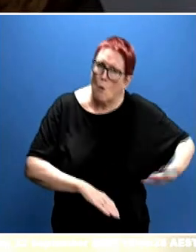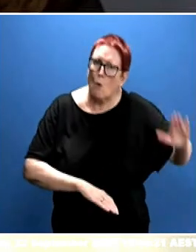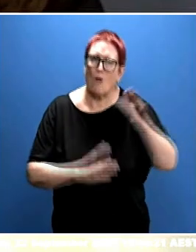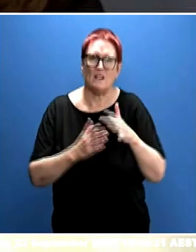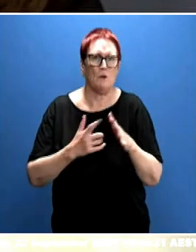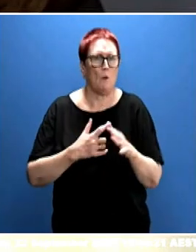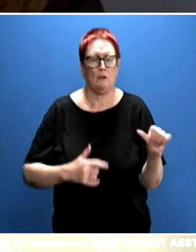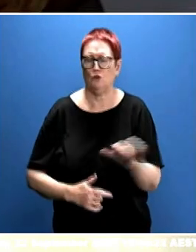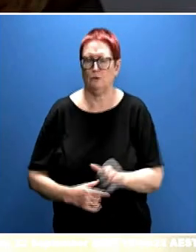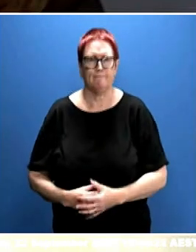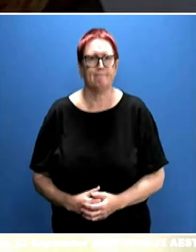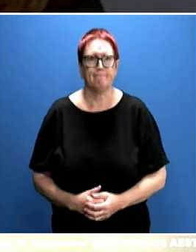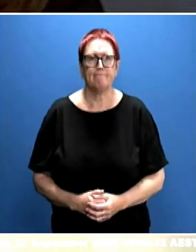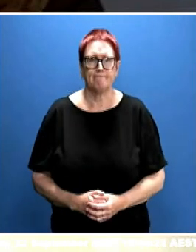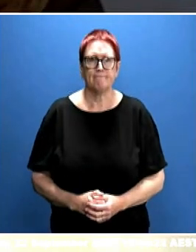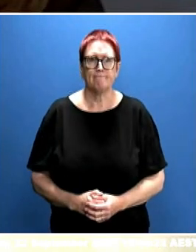Thank you very much.